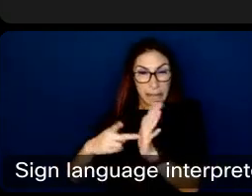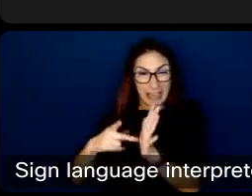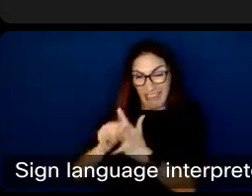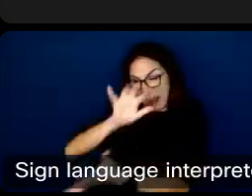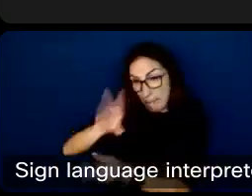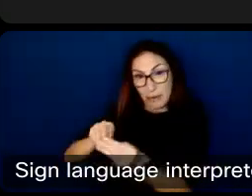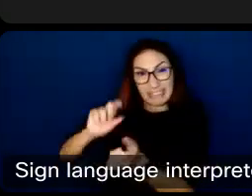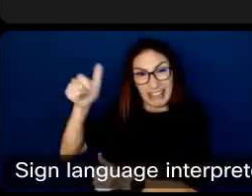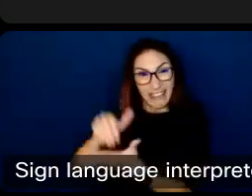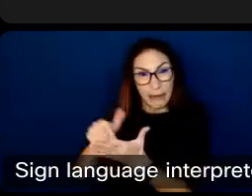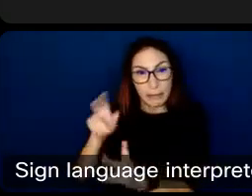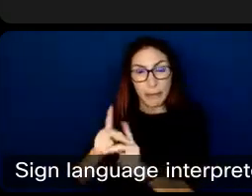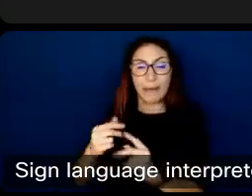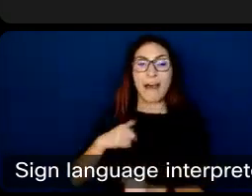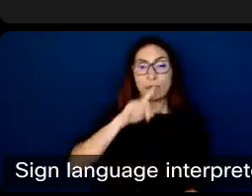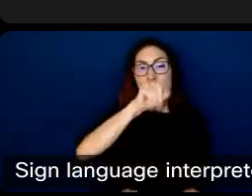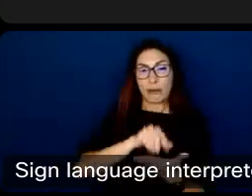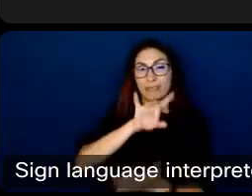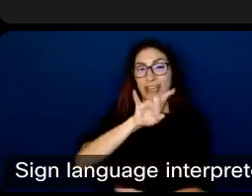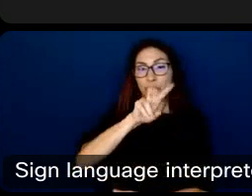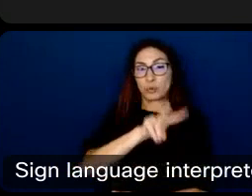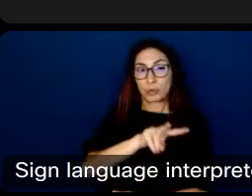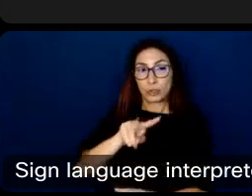were first reported with HIV or AIDS in Minnesota and then